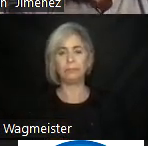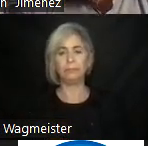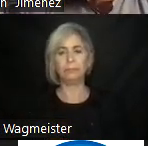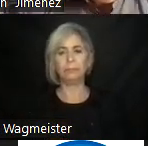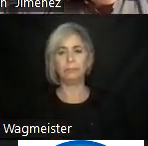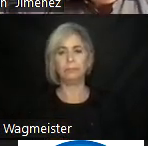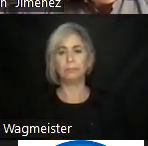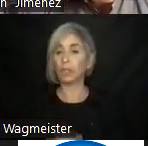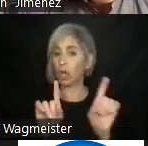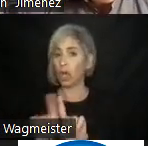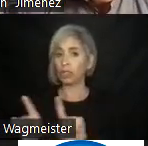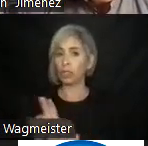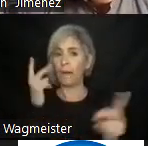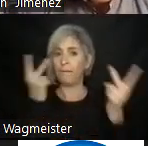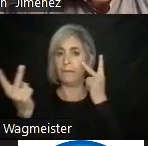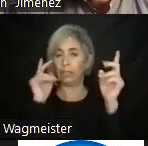Visual contrast, this is one of the